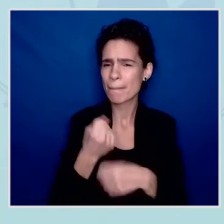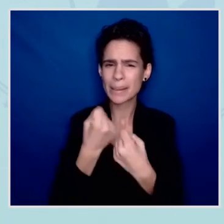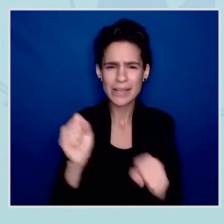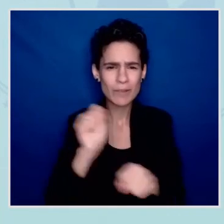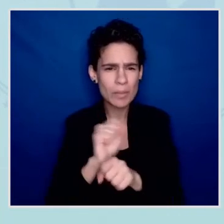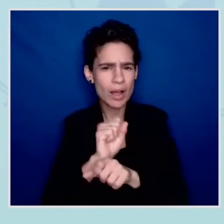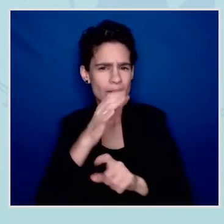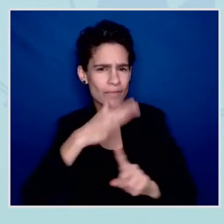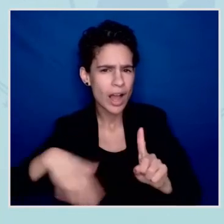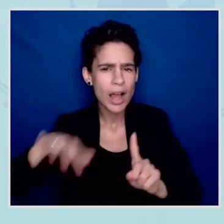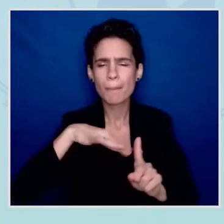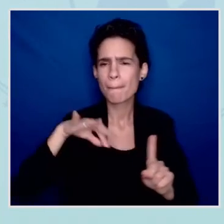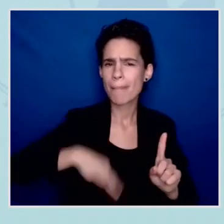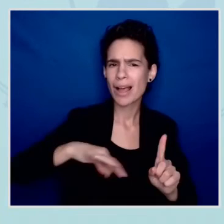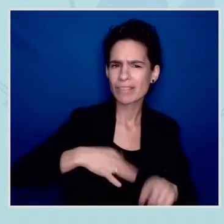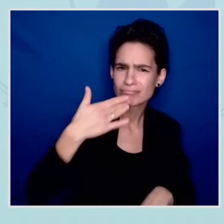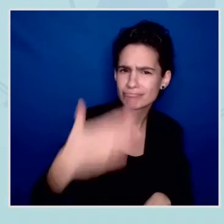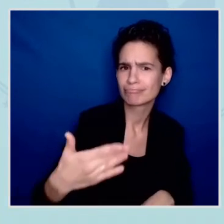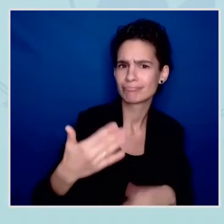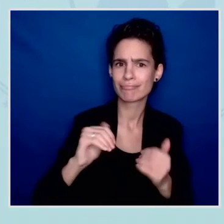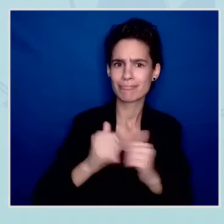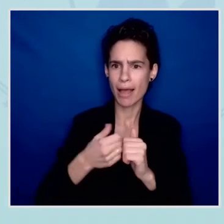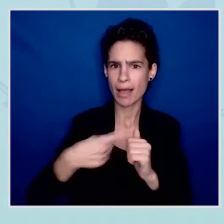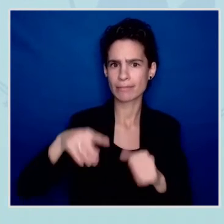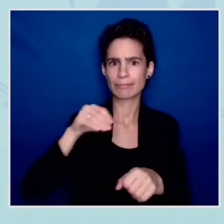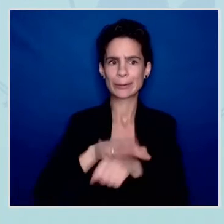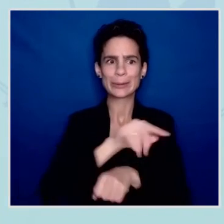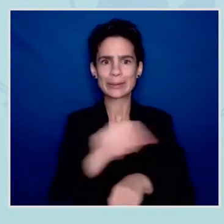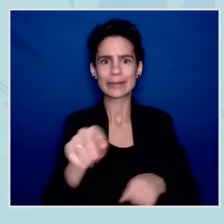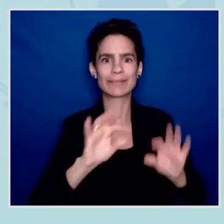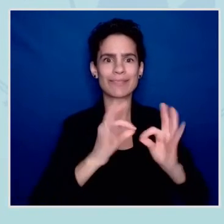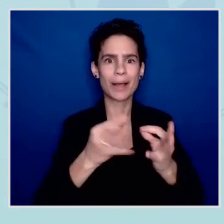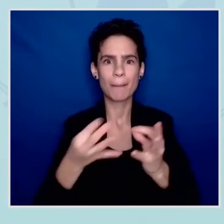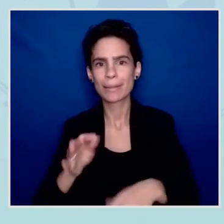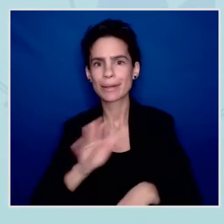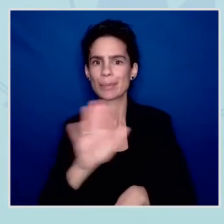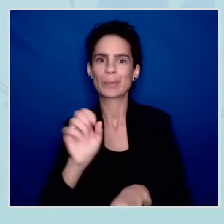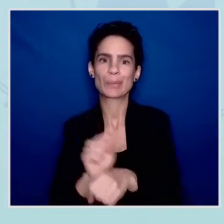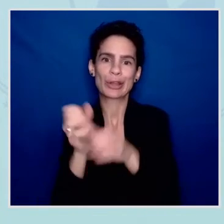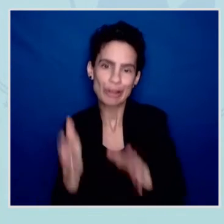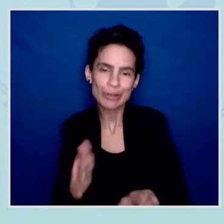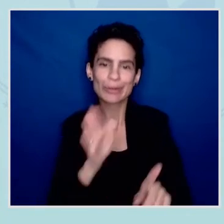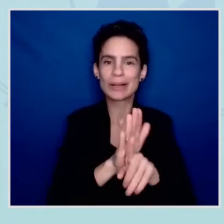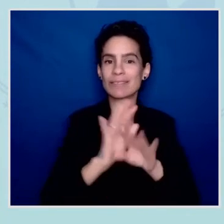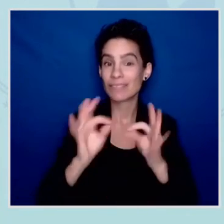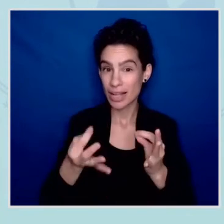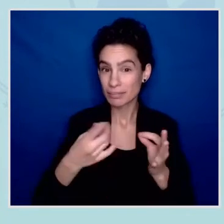TO TURN AN HONEST DAYS WORK INTO AN HONEST DAYS PAY. I SOLID FIGHTING FOR GOOD JOBS,